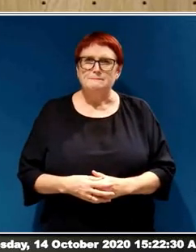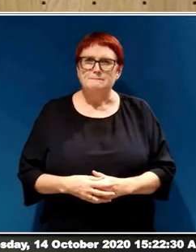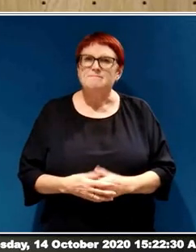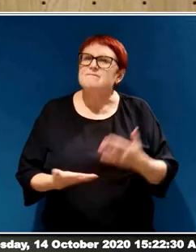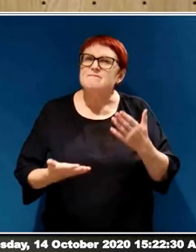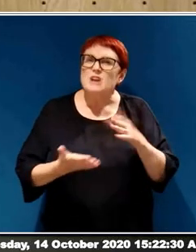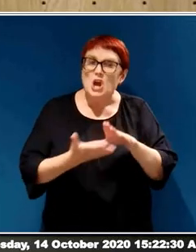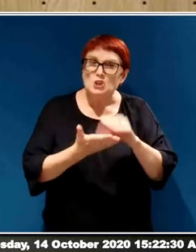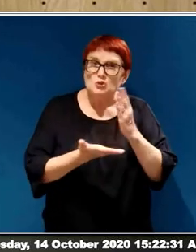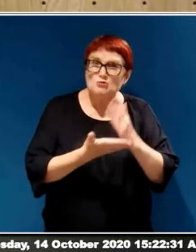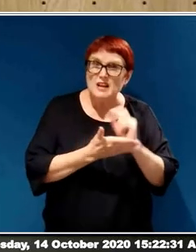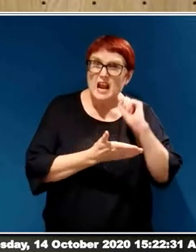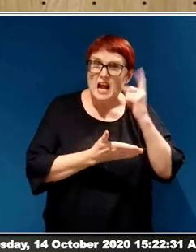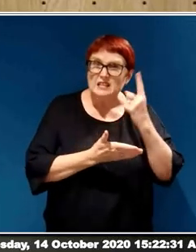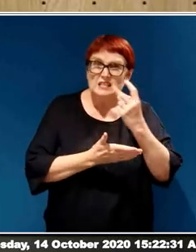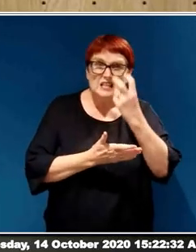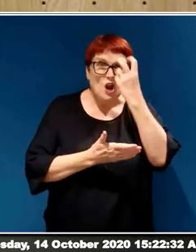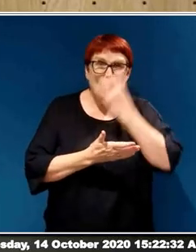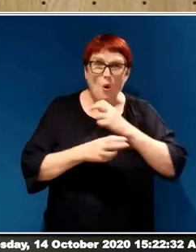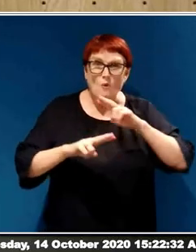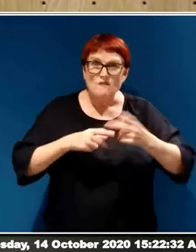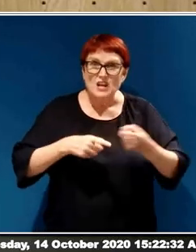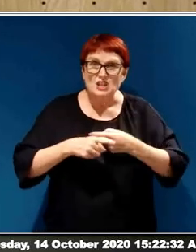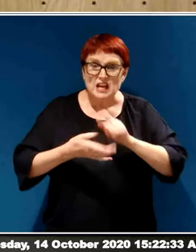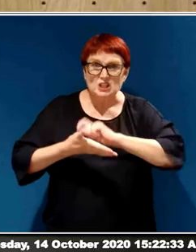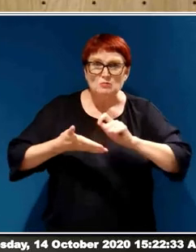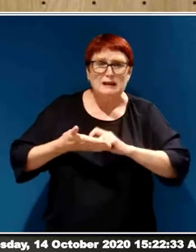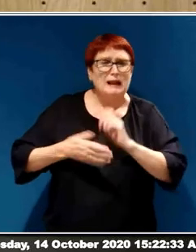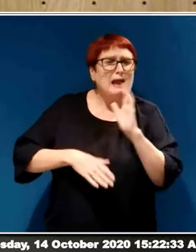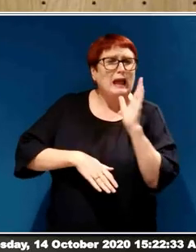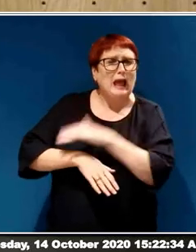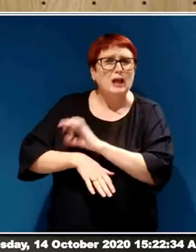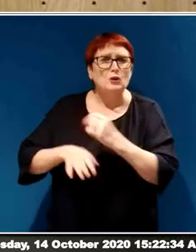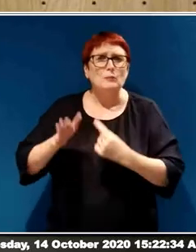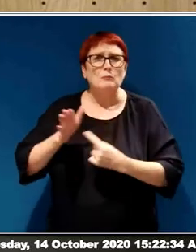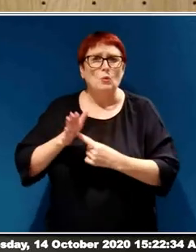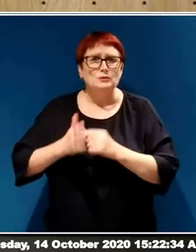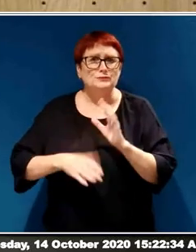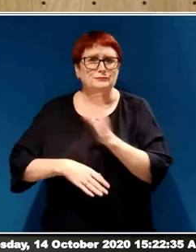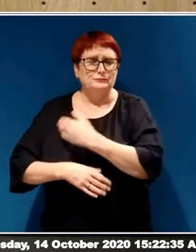So Kate this morning spoke about the concept of a modification, and in a